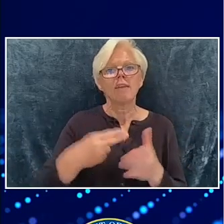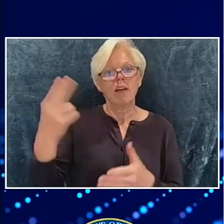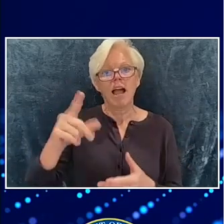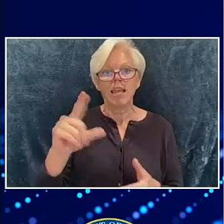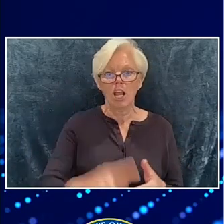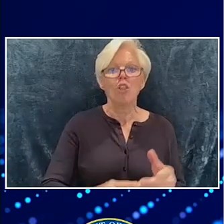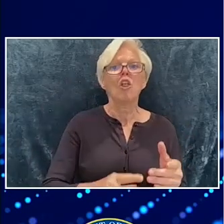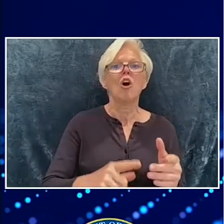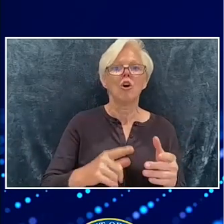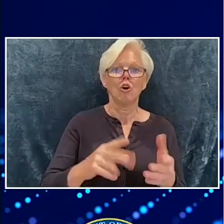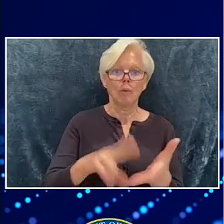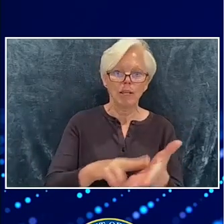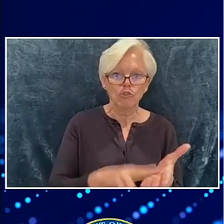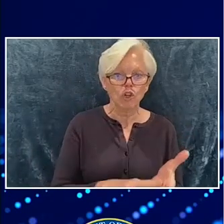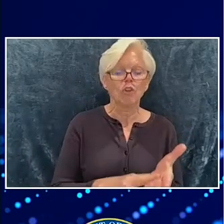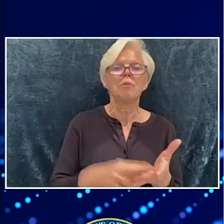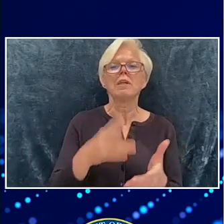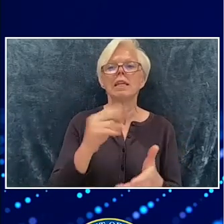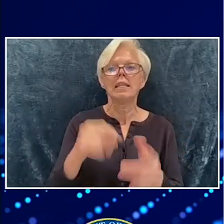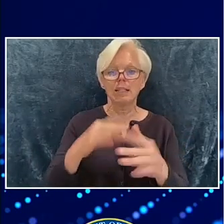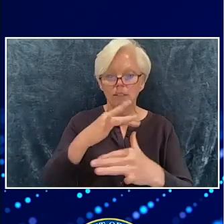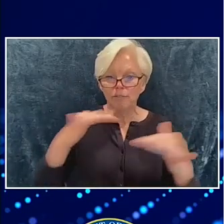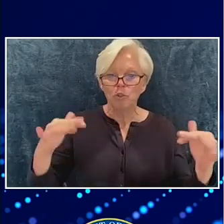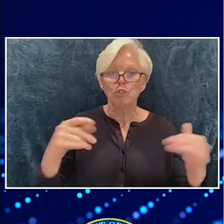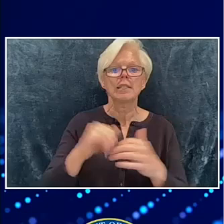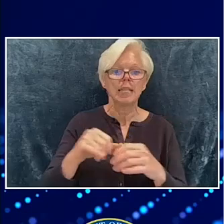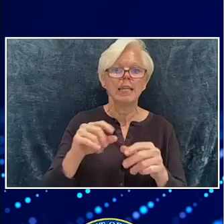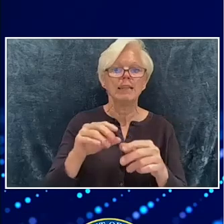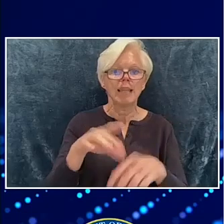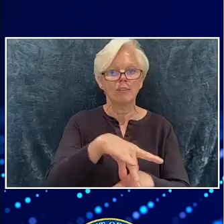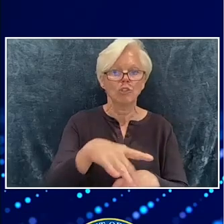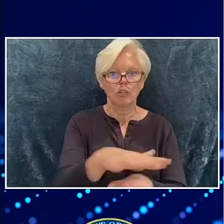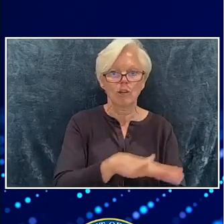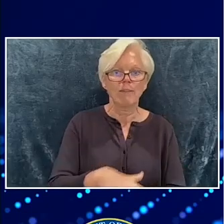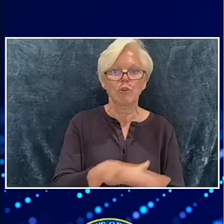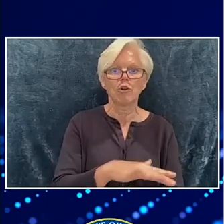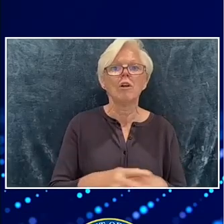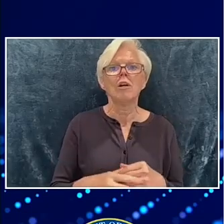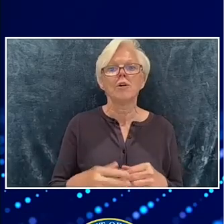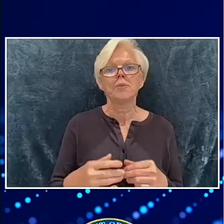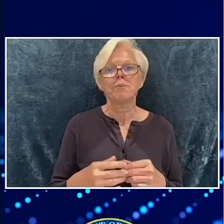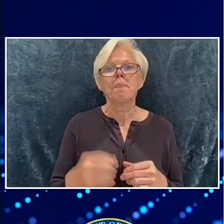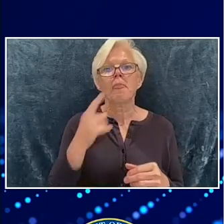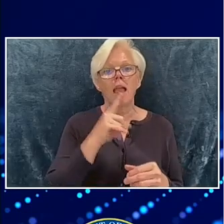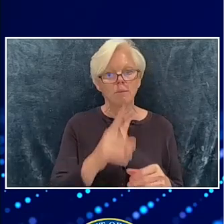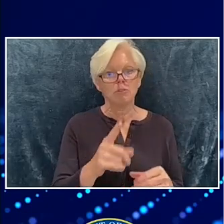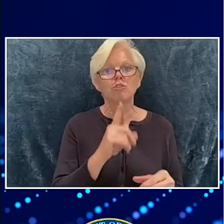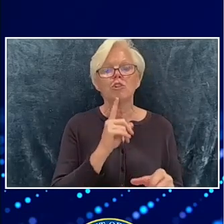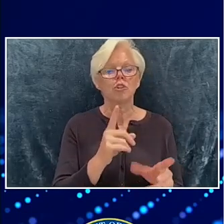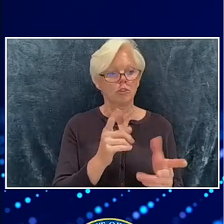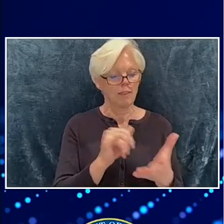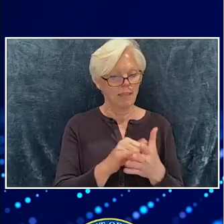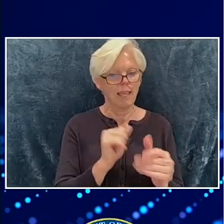the geographical location. First, I encountered issues in obtaining clear and consistent data. All universities were excluded from the